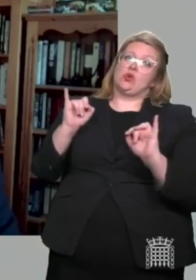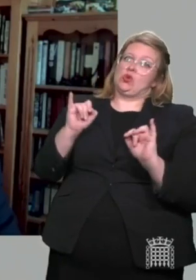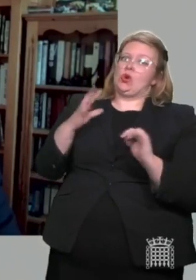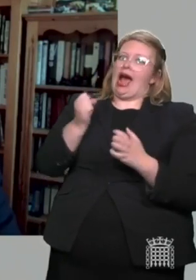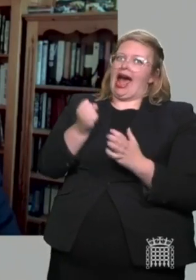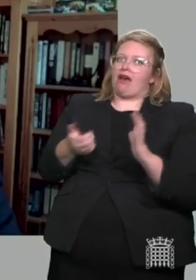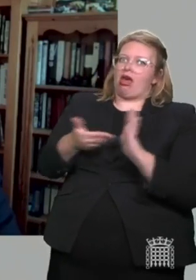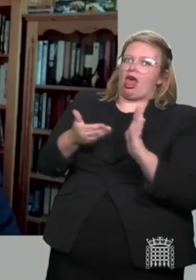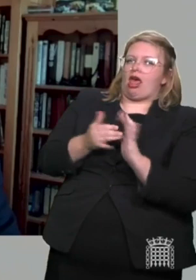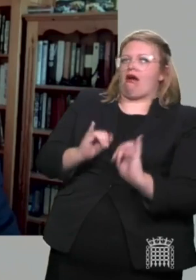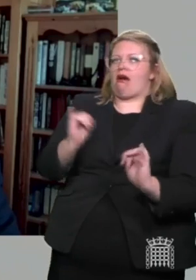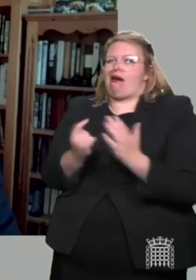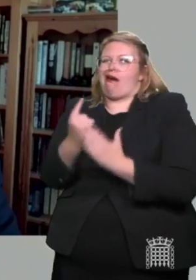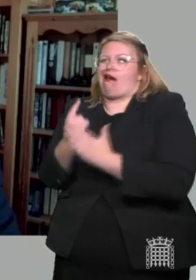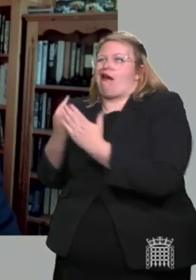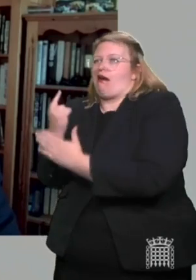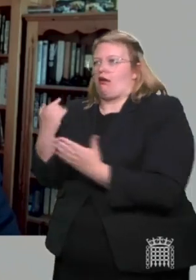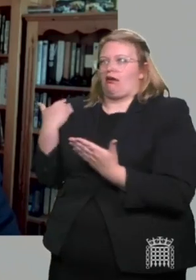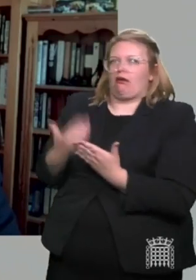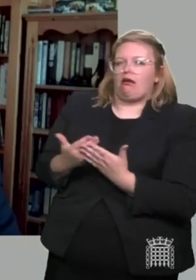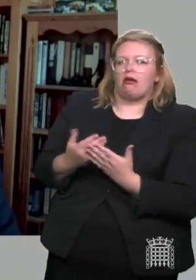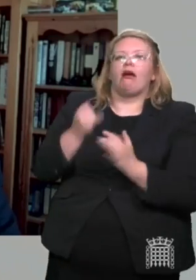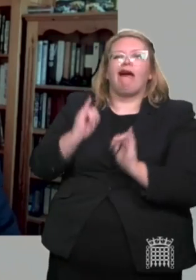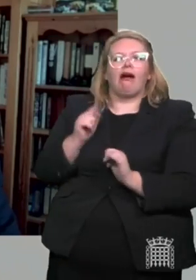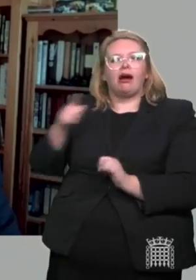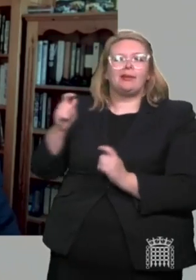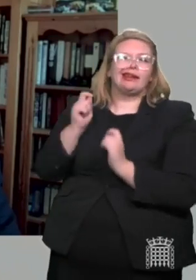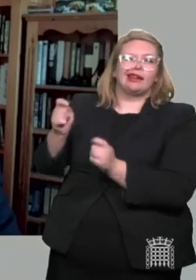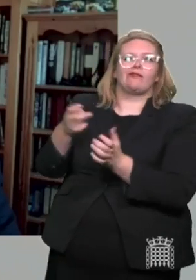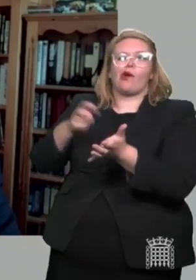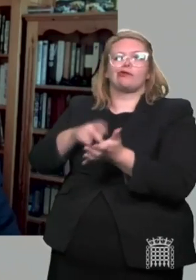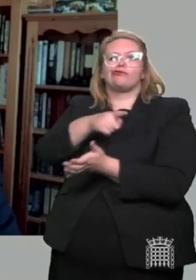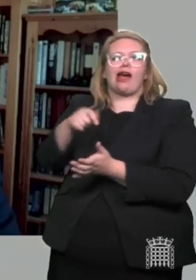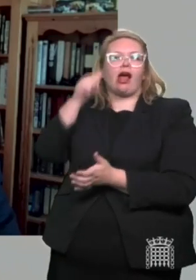We have seen contracts for cronies, texts for tax breaks and cash for curtains. The